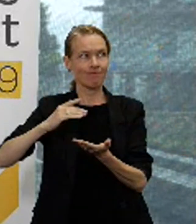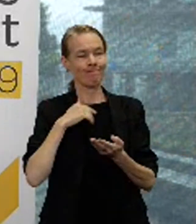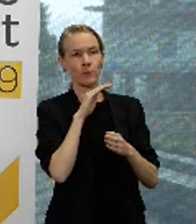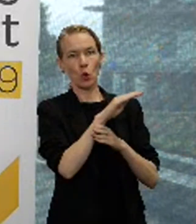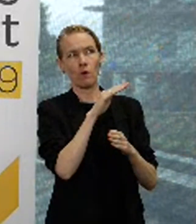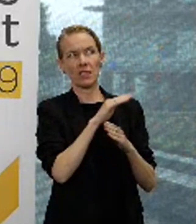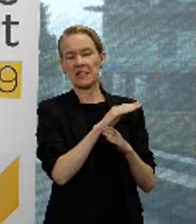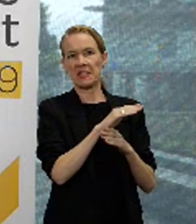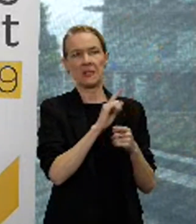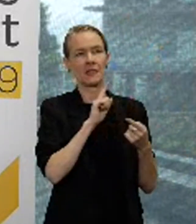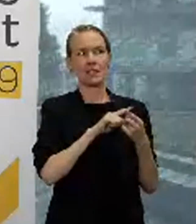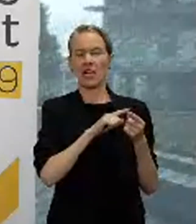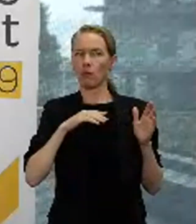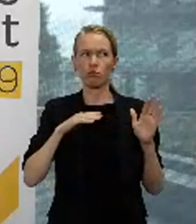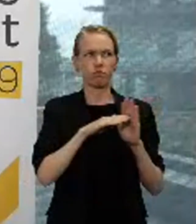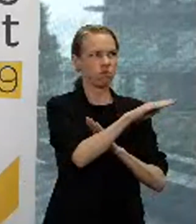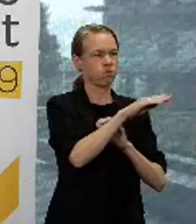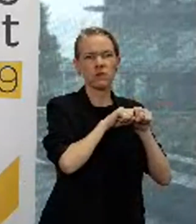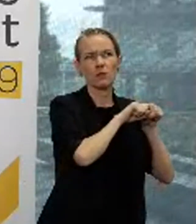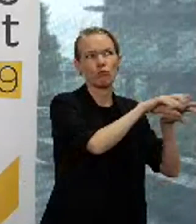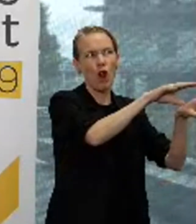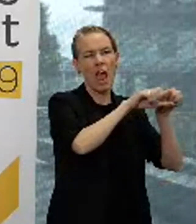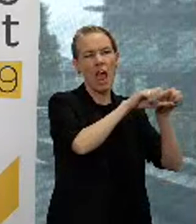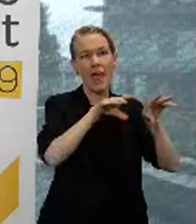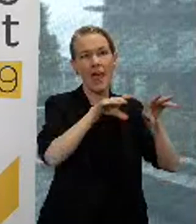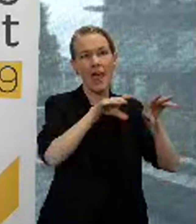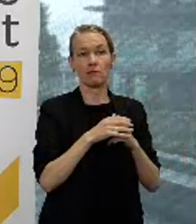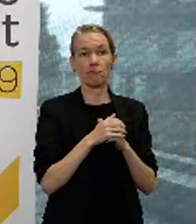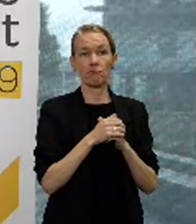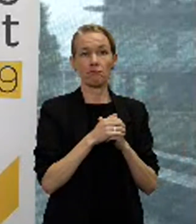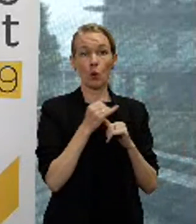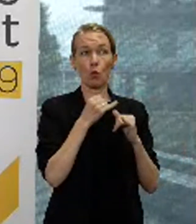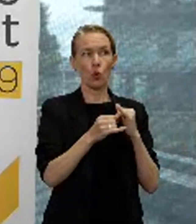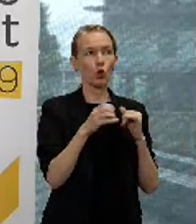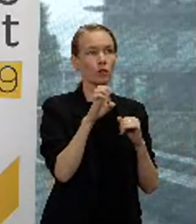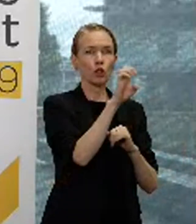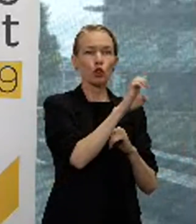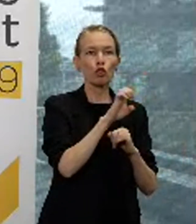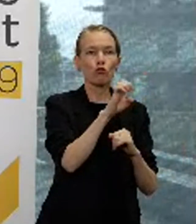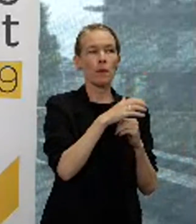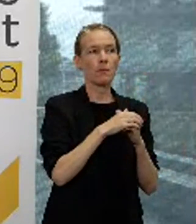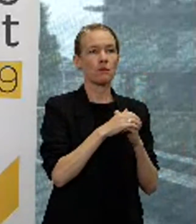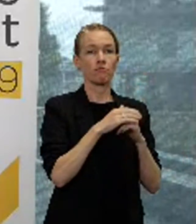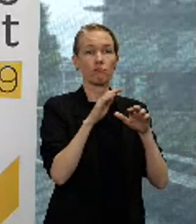overseas, that in many European countries, the UK and the USA,